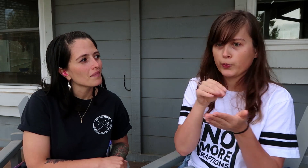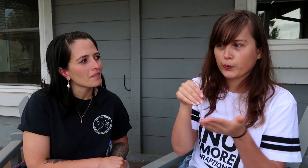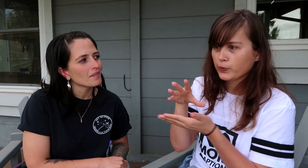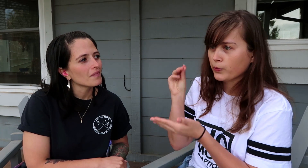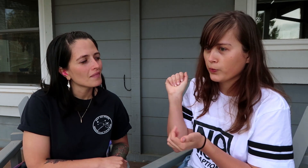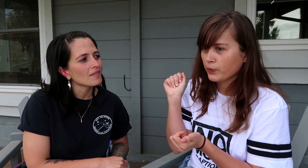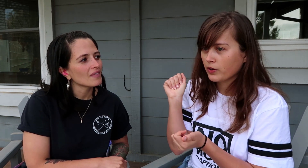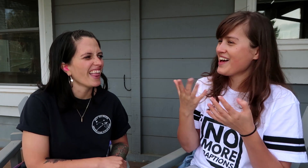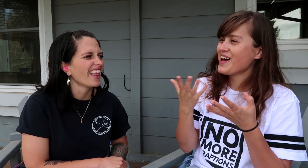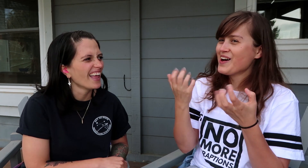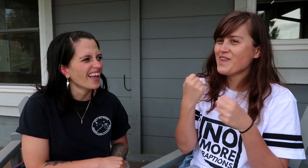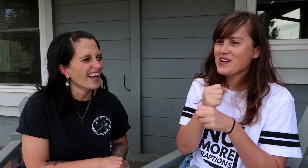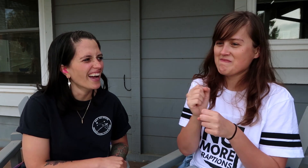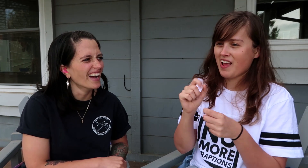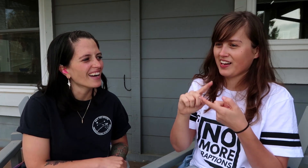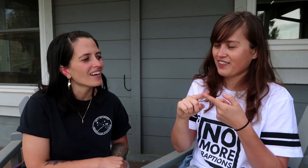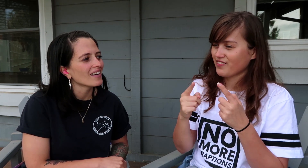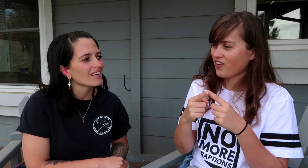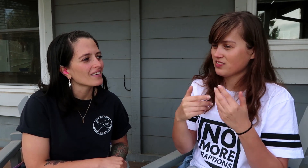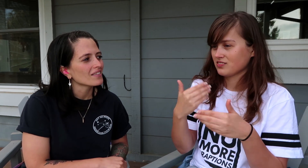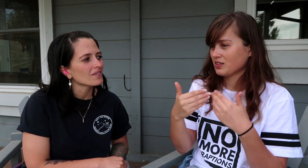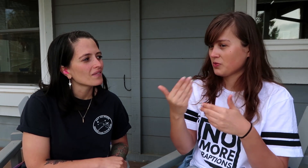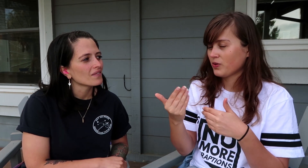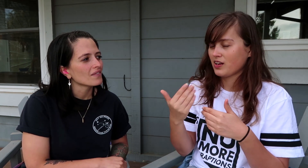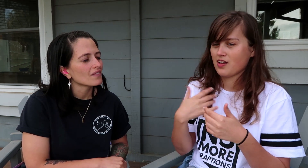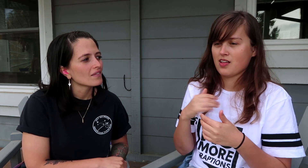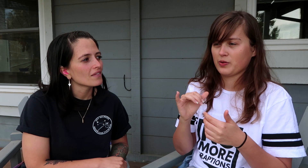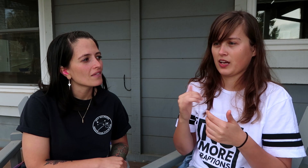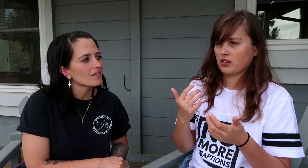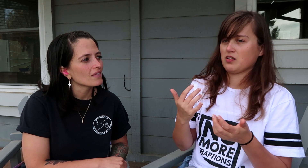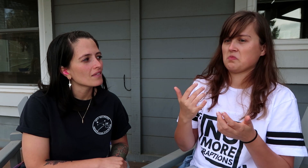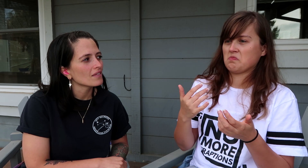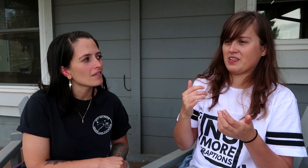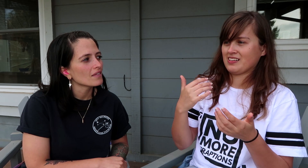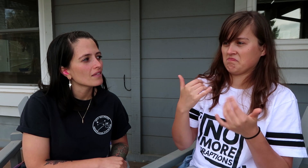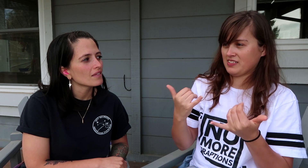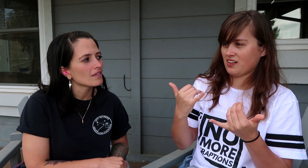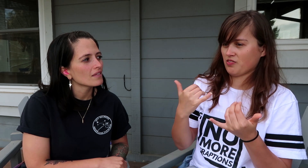Deaf people/ Deaf culture. And I wanted to make Deaf friends at some point... But then I realized that I have been